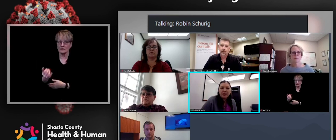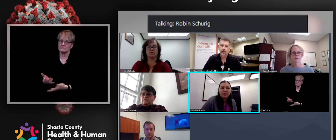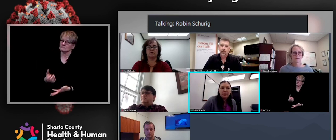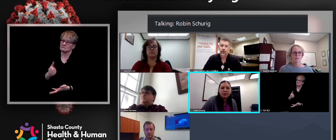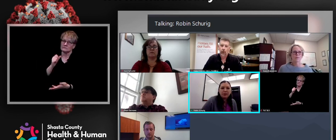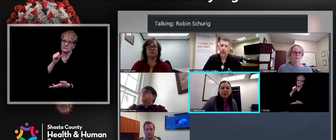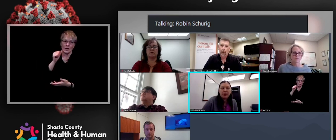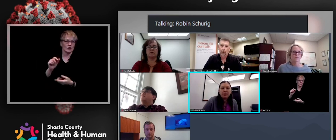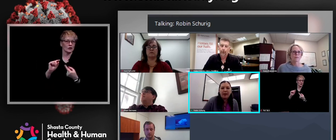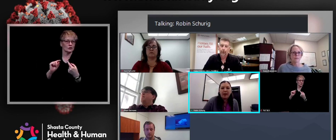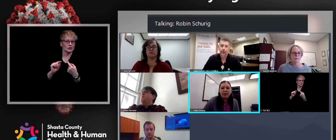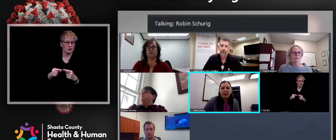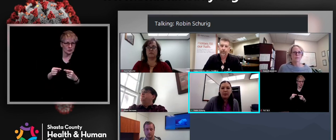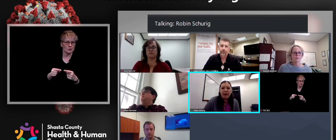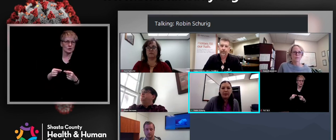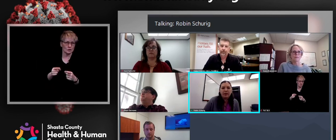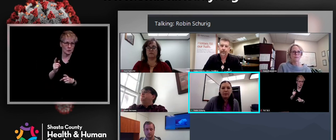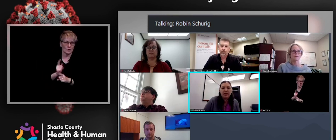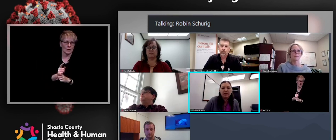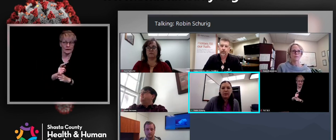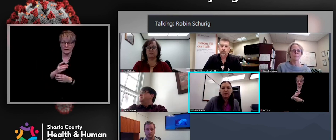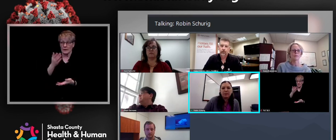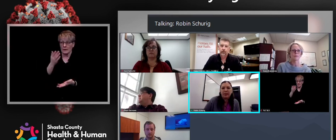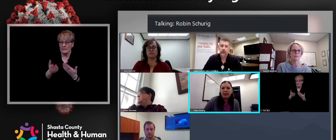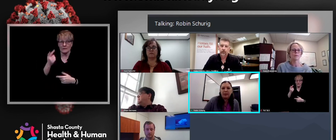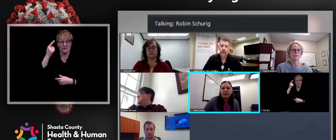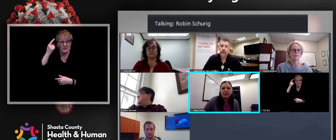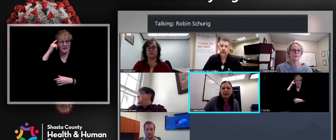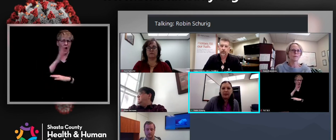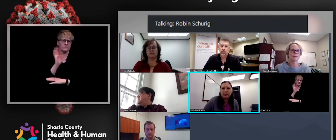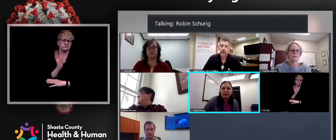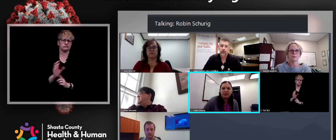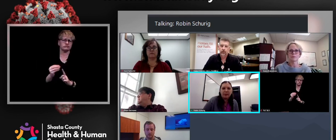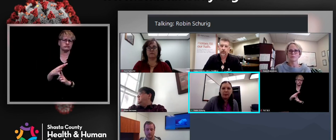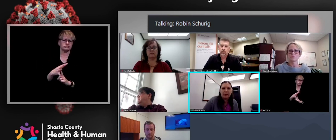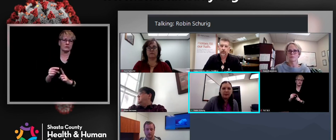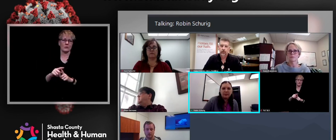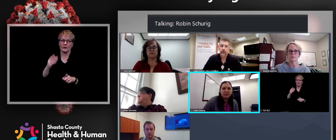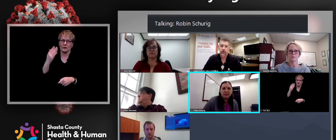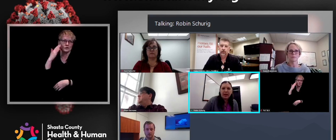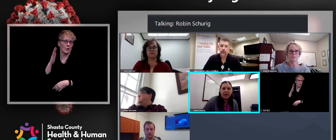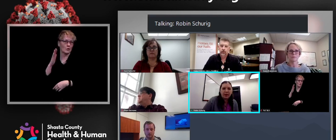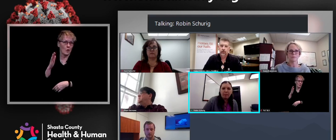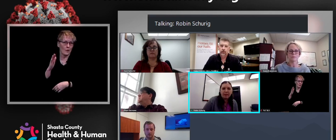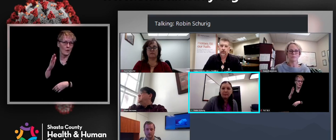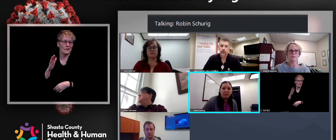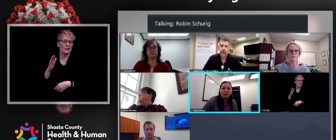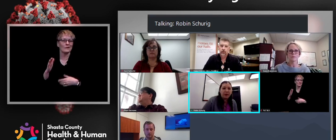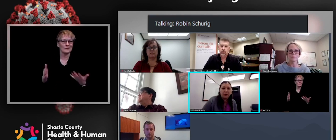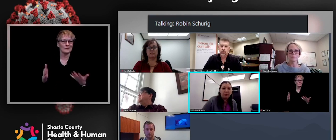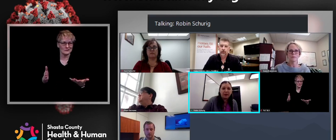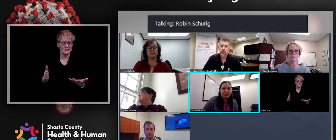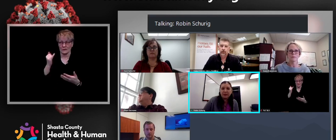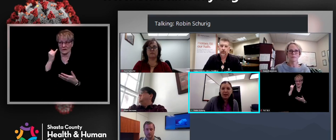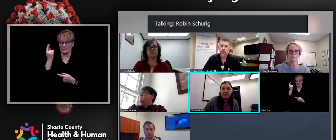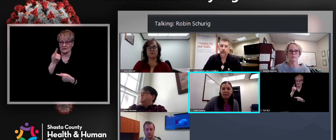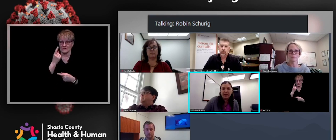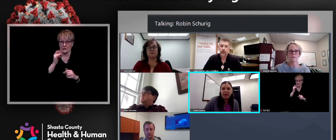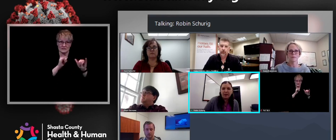may have been exposed. You may not be aware that you've been exposed, but I would say, if someone is staying at home by themselves a 100% of the time,